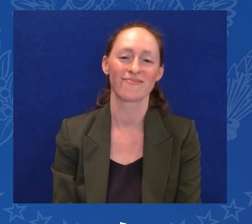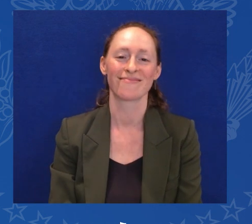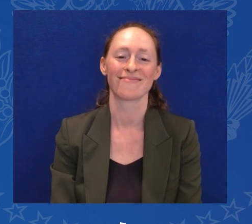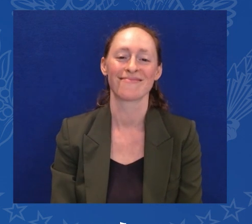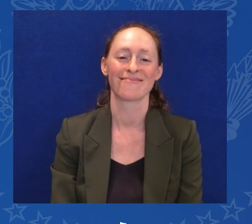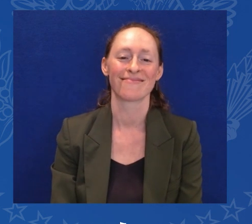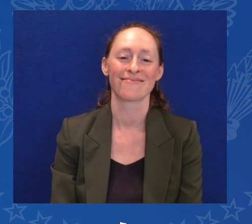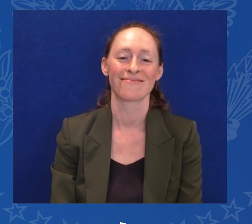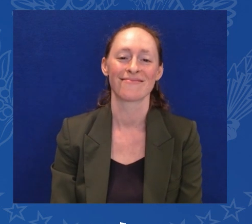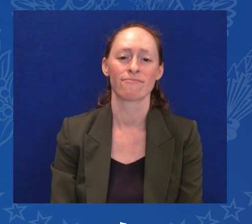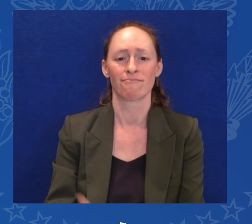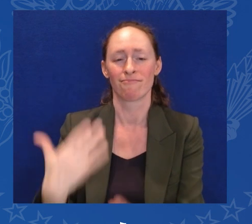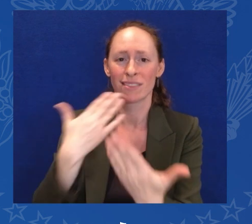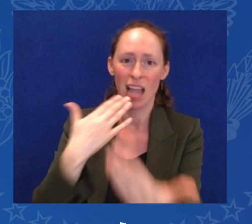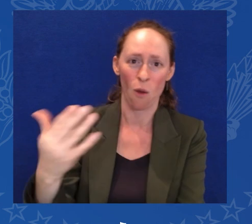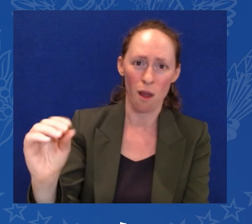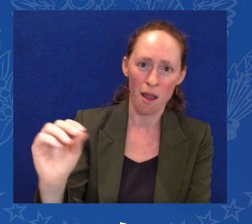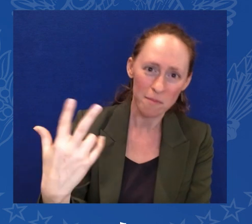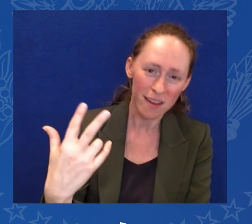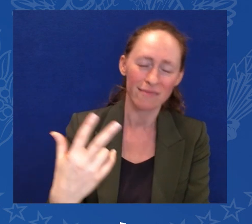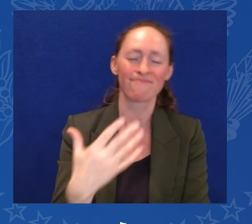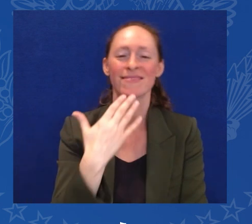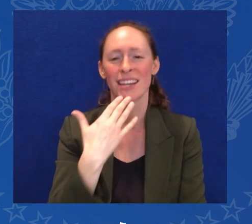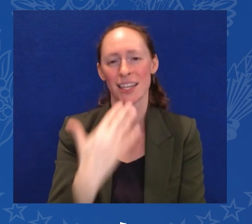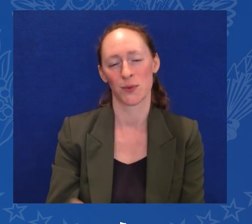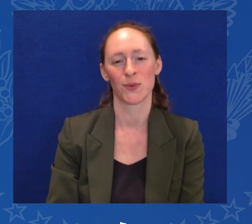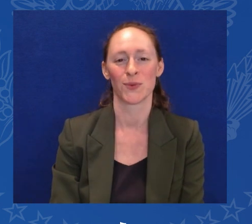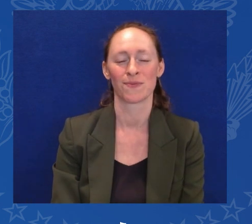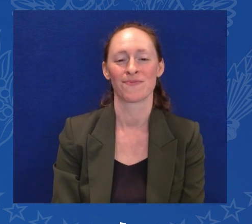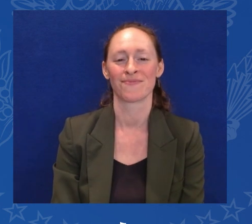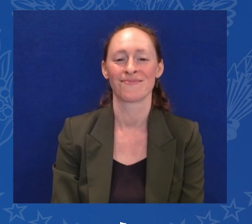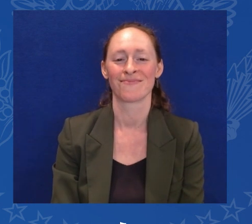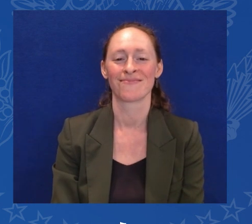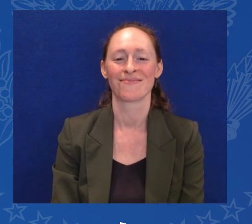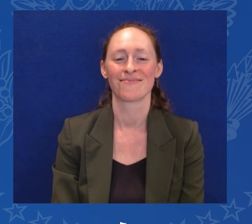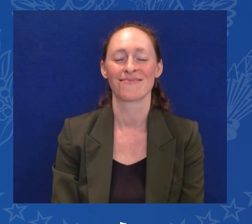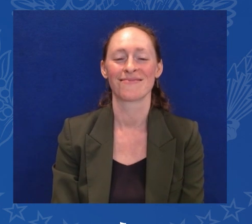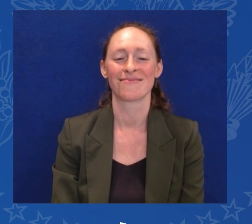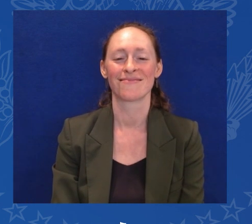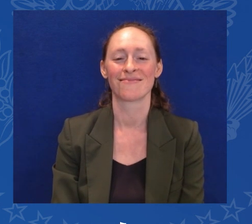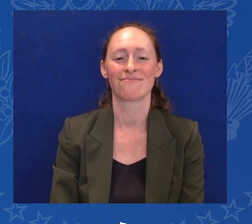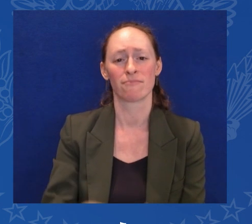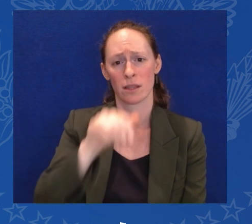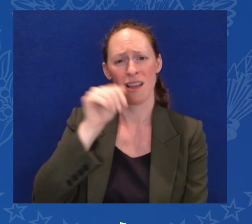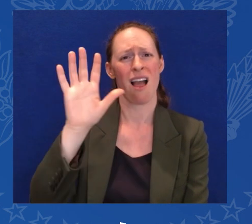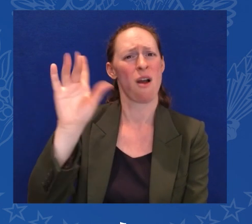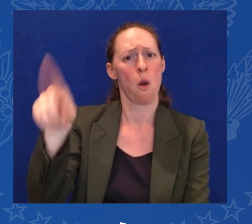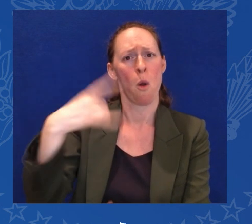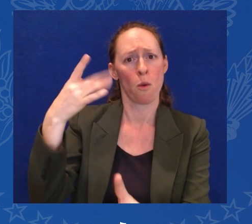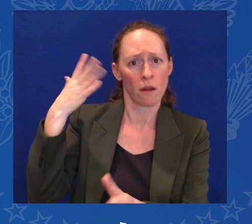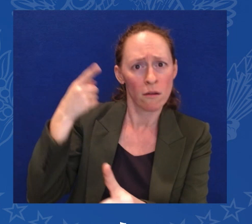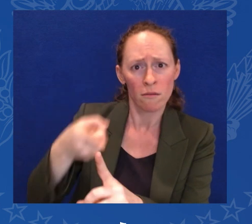not only capacity to do what she does, but the fire with which she brings to the things she cares a lot about.